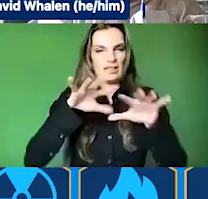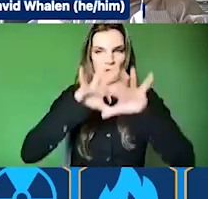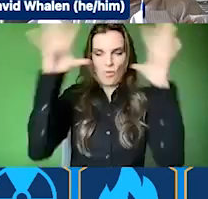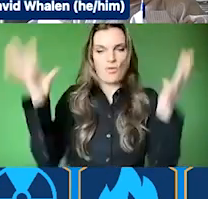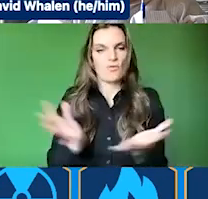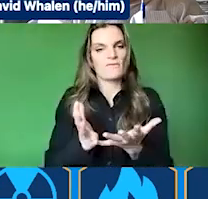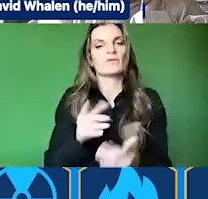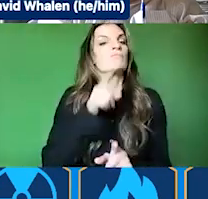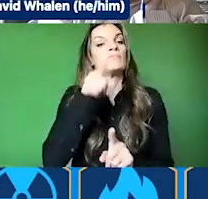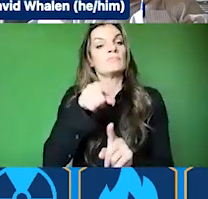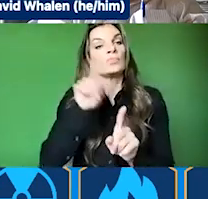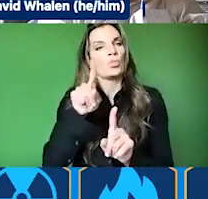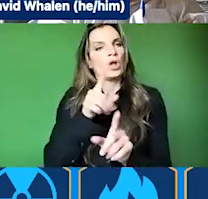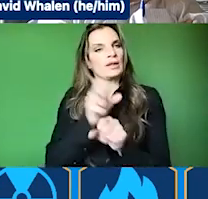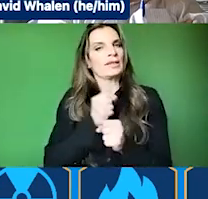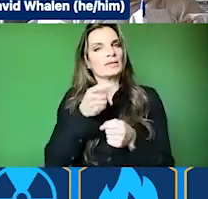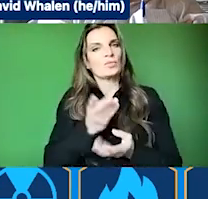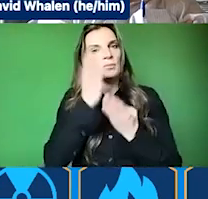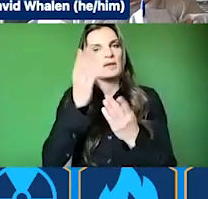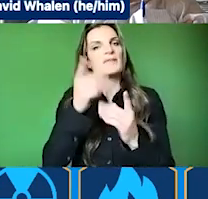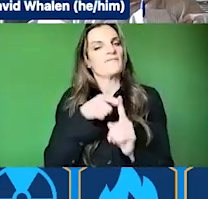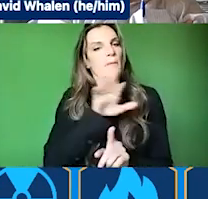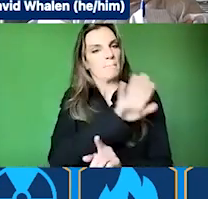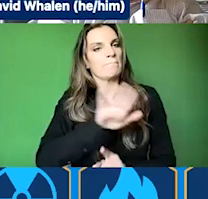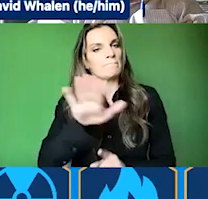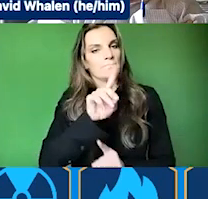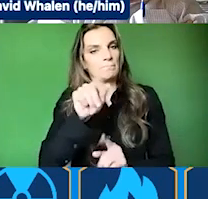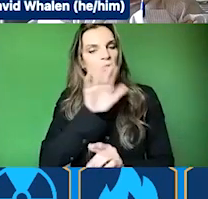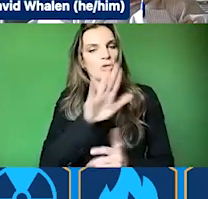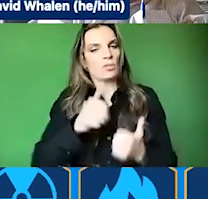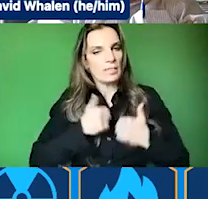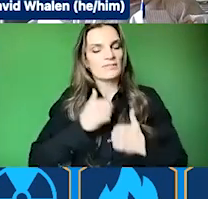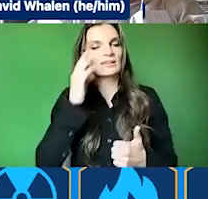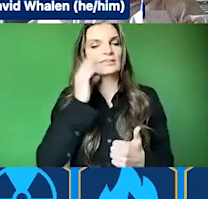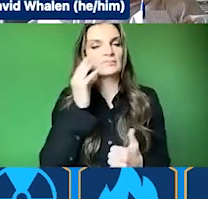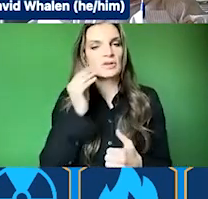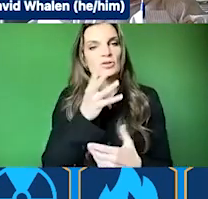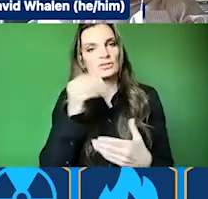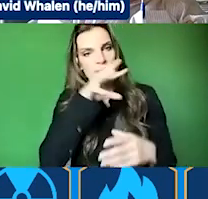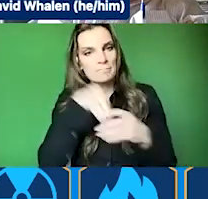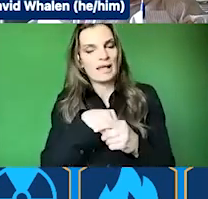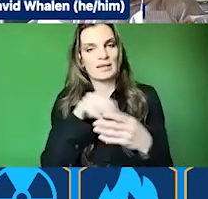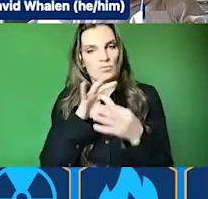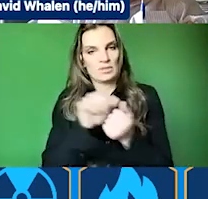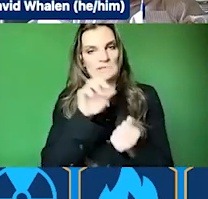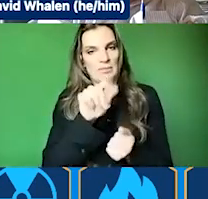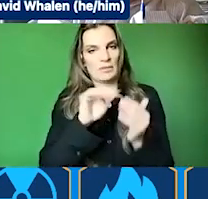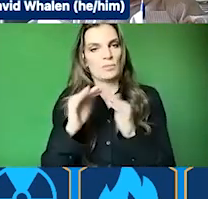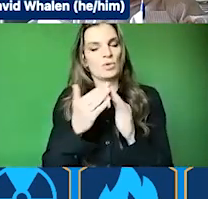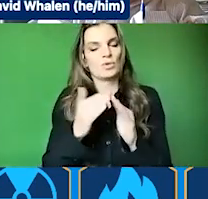experience of disability as well as being embedded in a disability community. And being engaged in the research on this